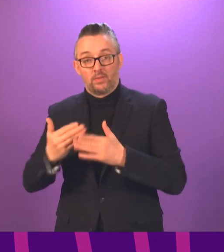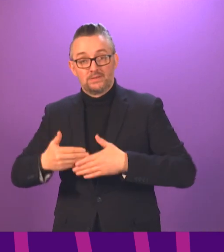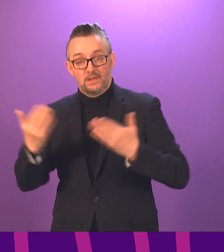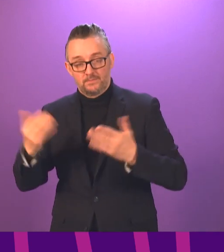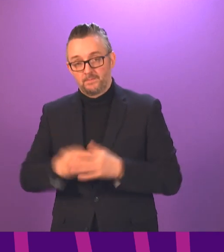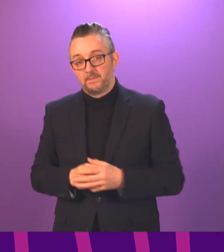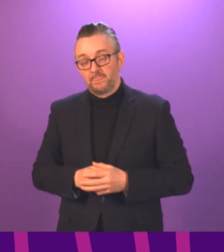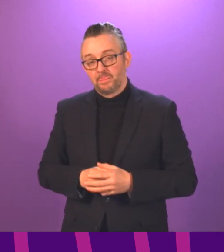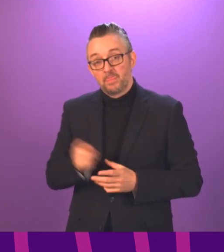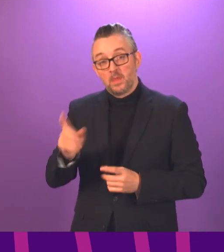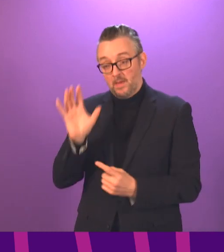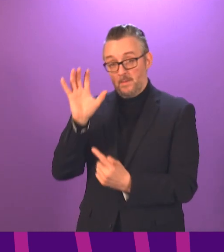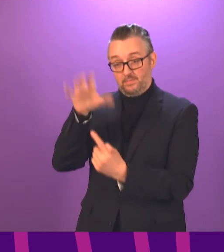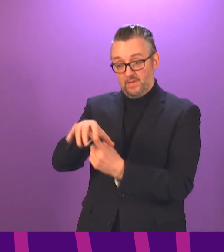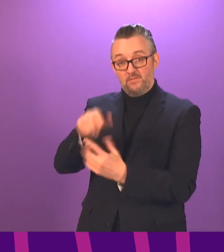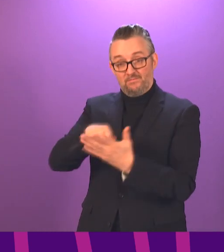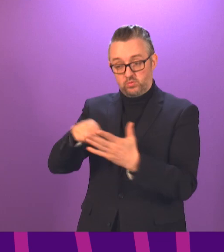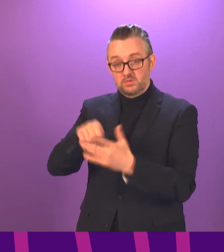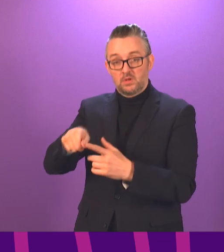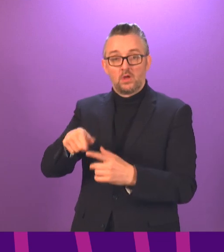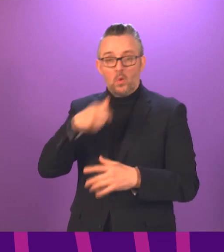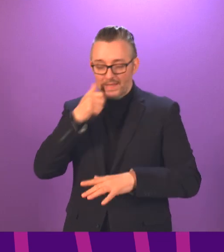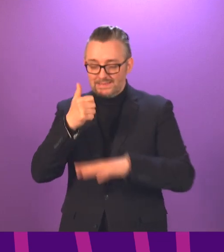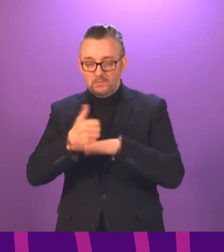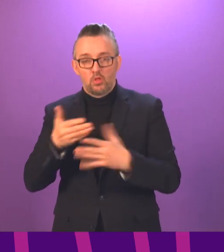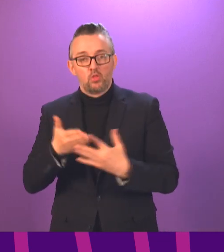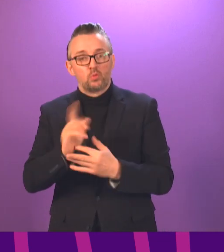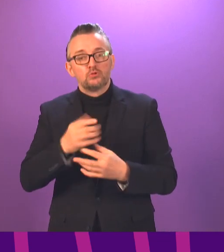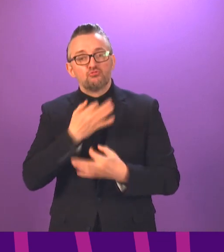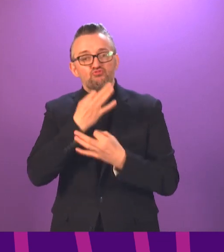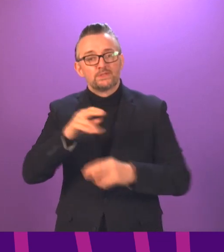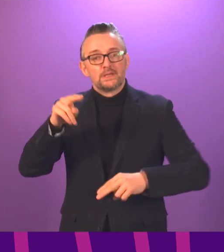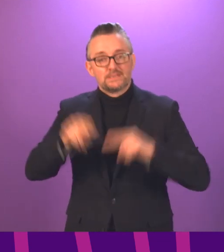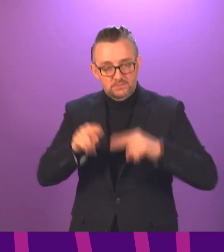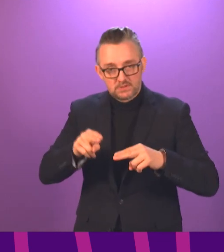polling stations will be set up on the basis of advice provided by the Electoral Commission